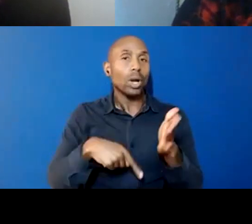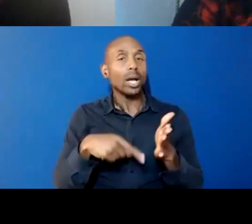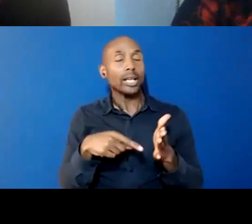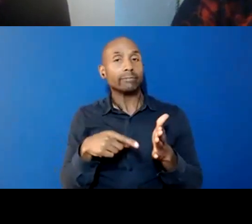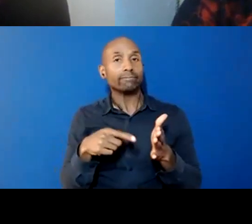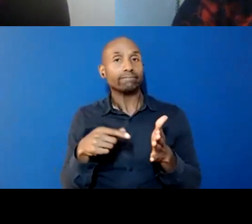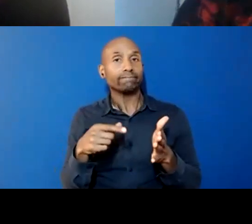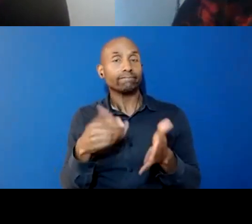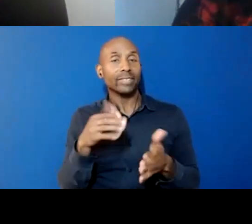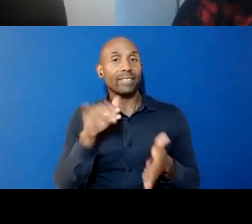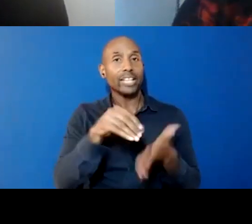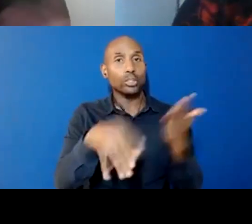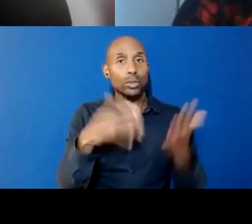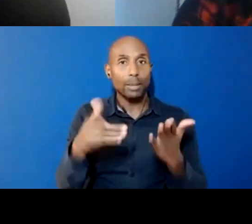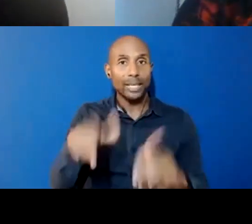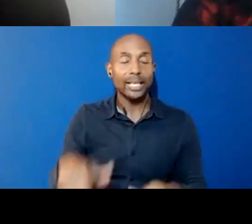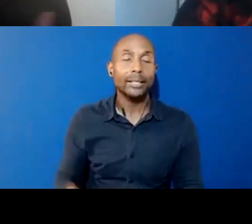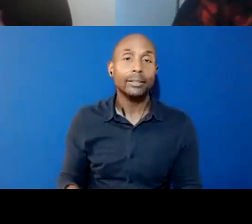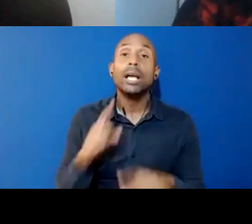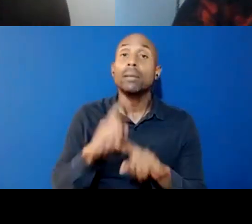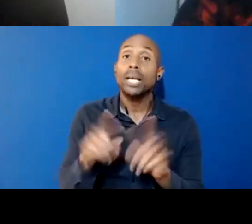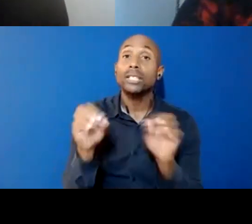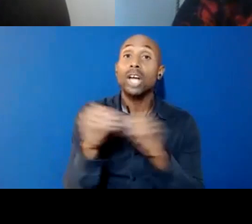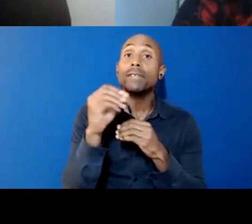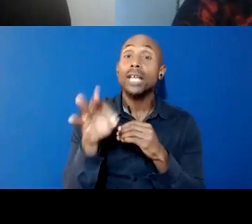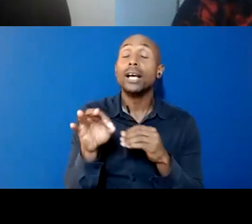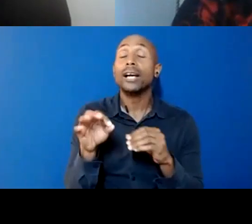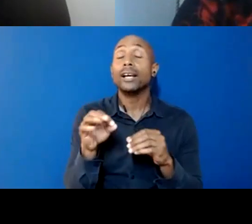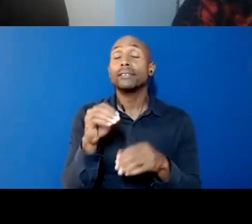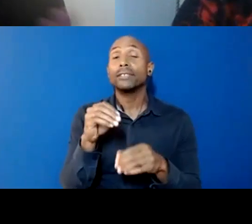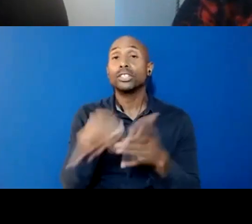Students with Disabilities, really talking to them about when it comes to things like